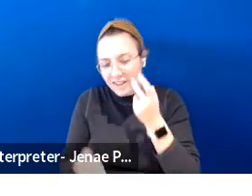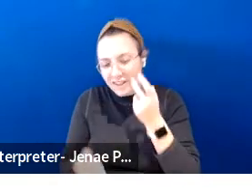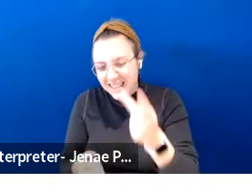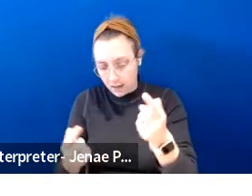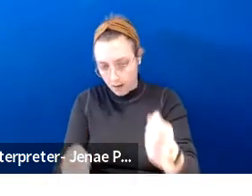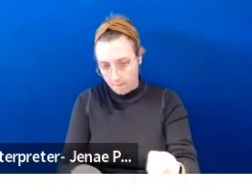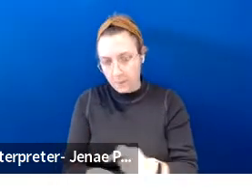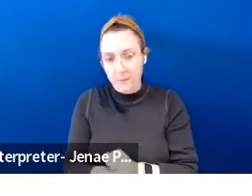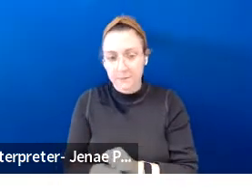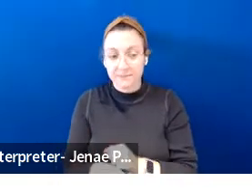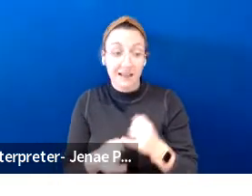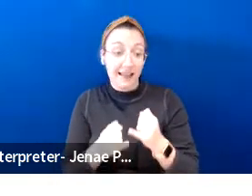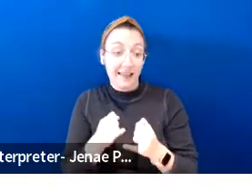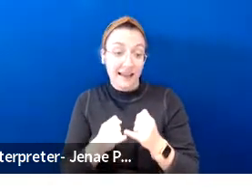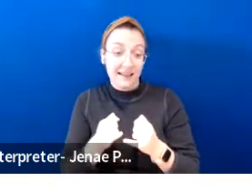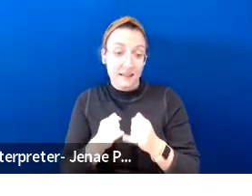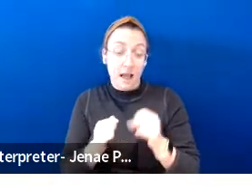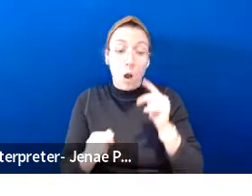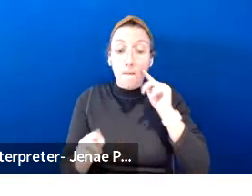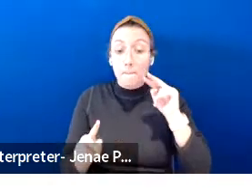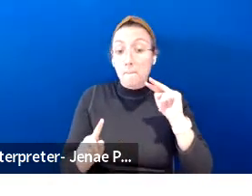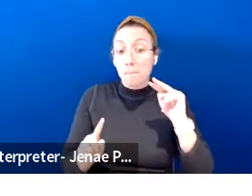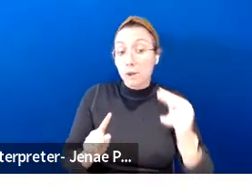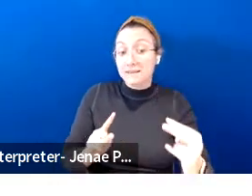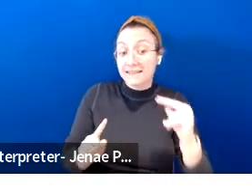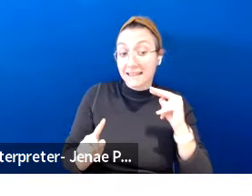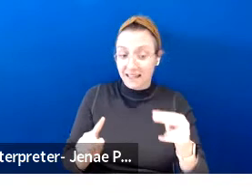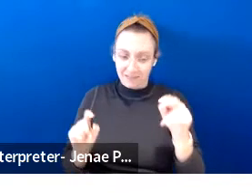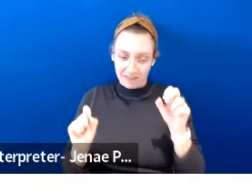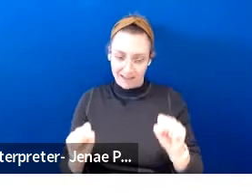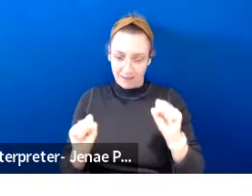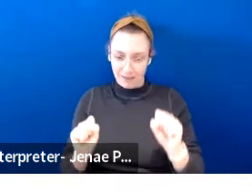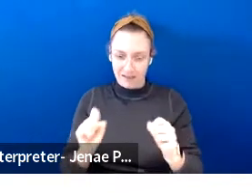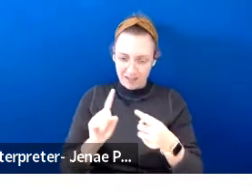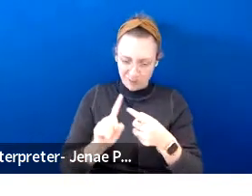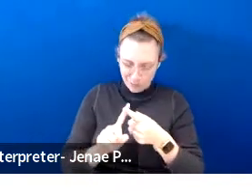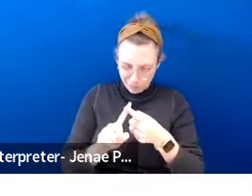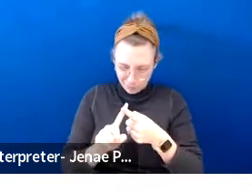And then lastly, the perceived capability to derive pathways to desired goals